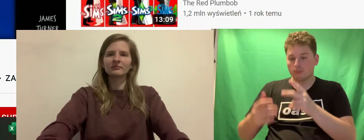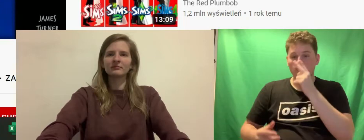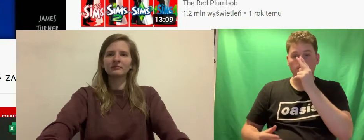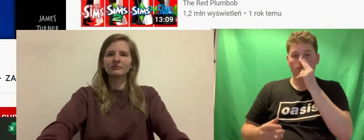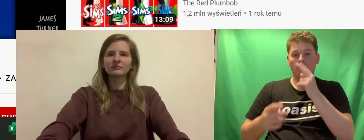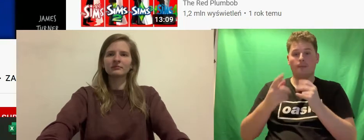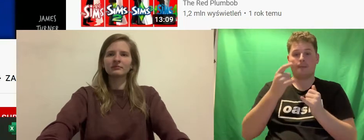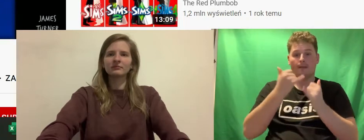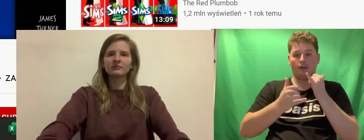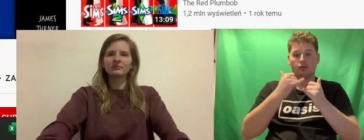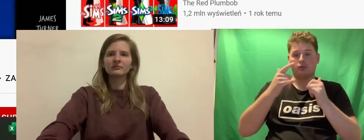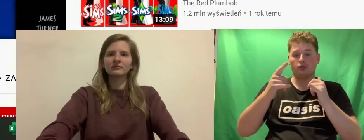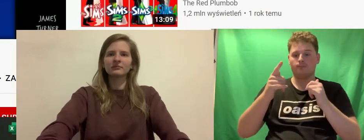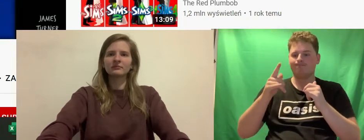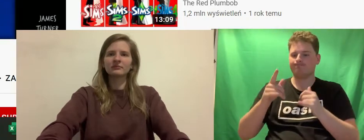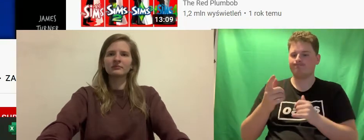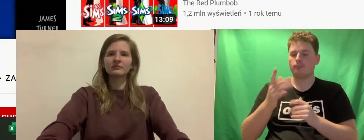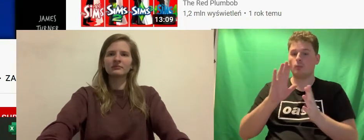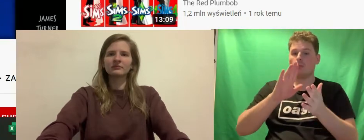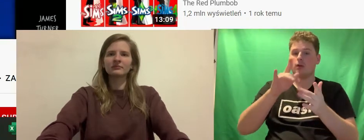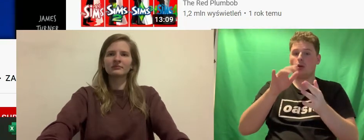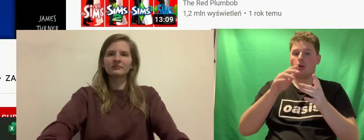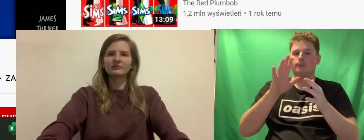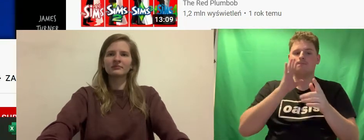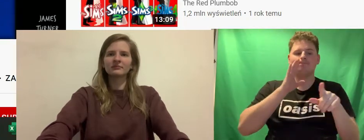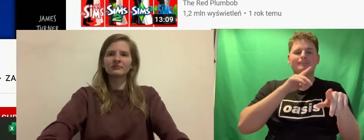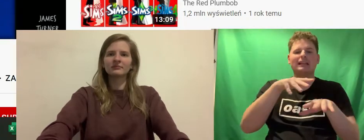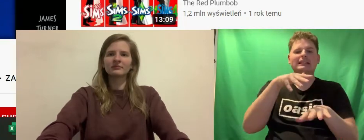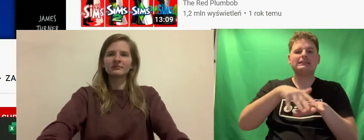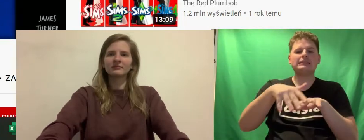a: but unfortunately after 25 generation system is a little lost, rebounded ....